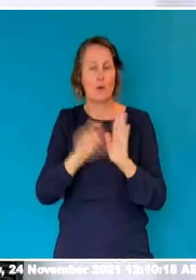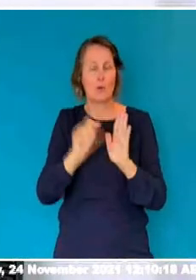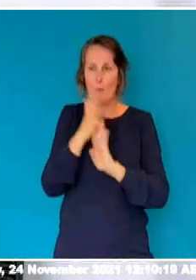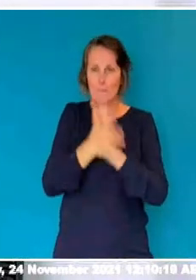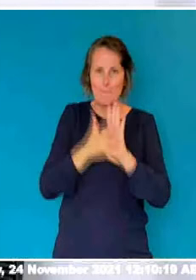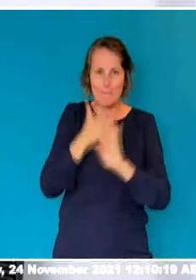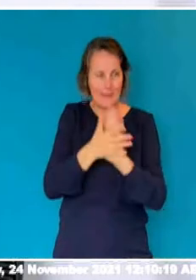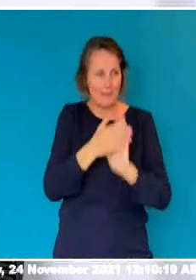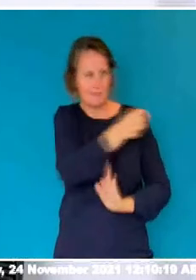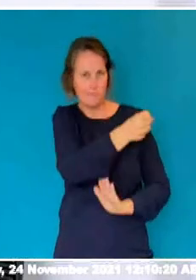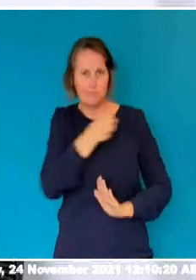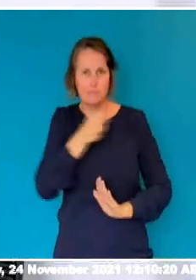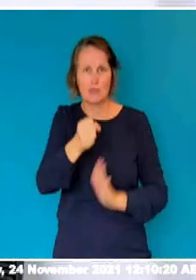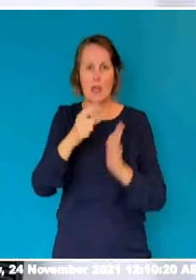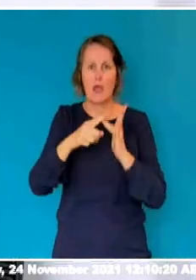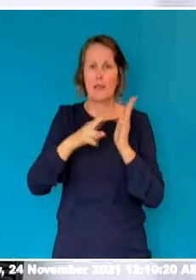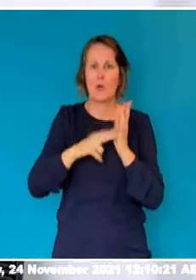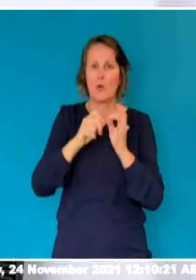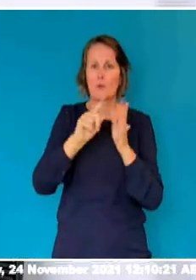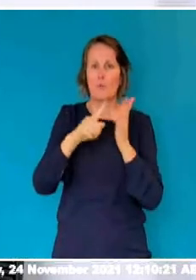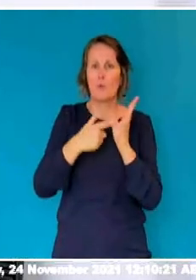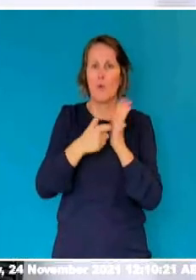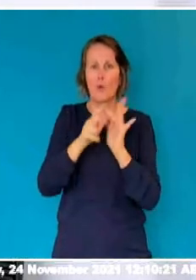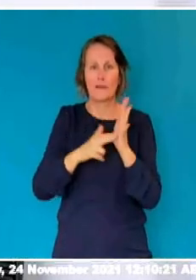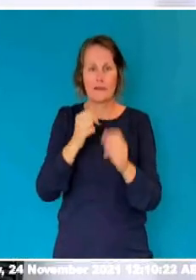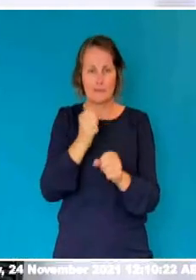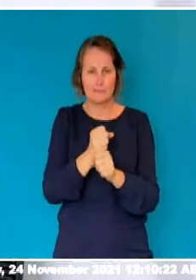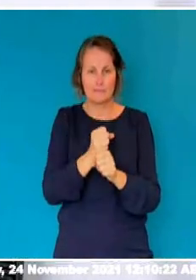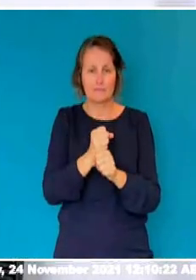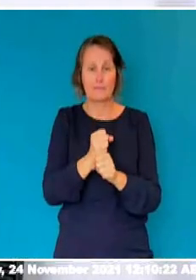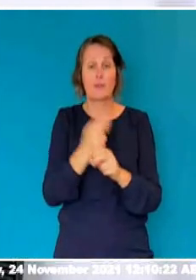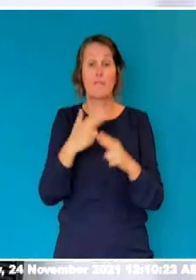Commissioners, for your information these documents are at Bundle C.